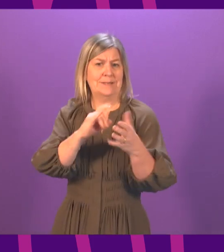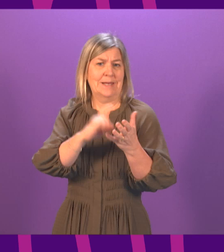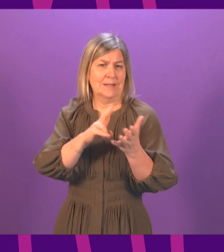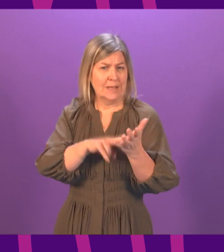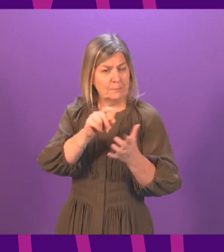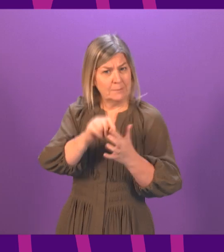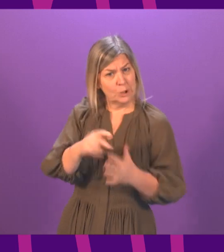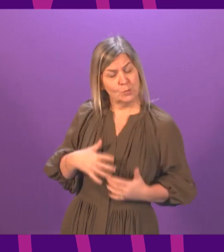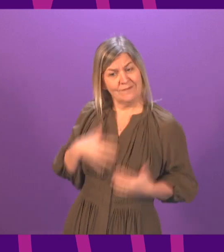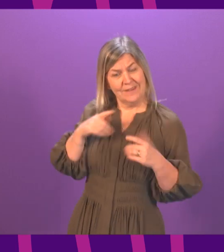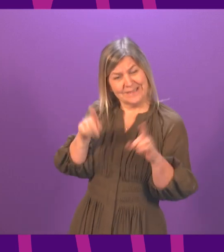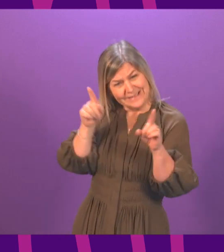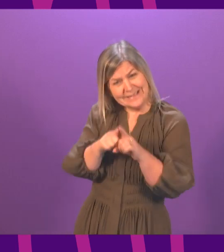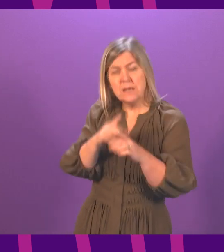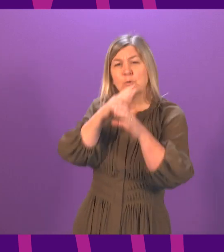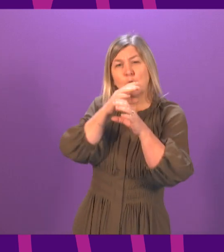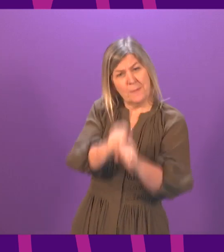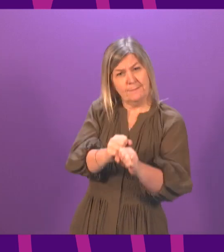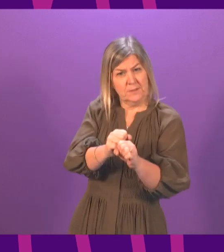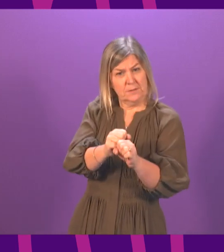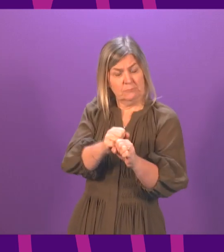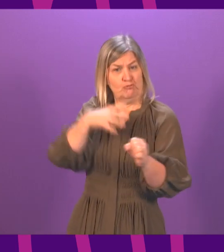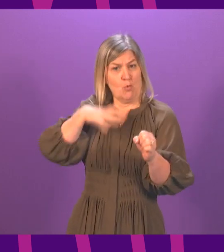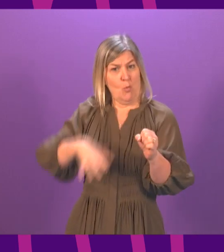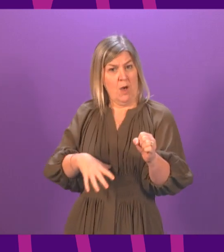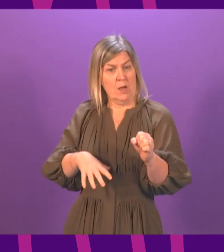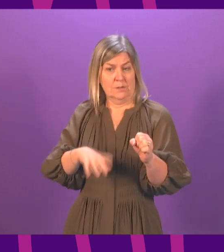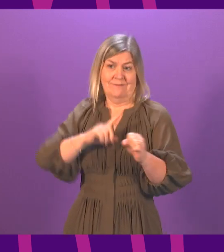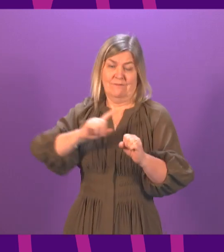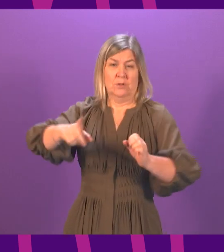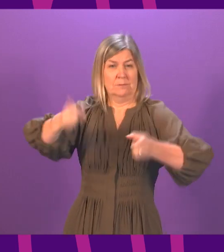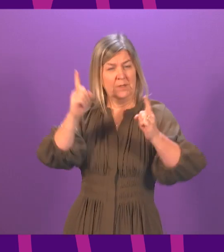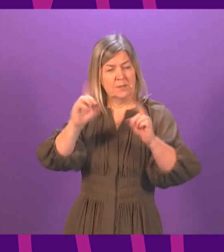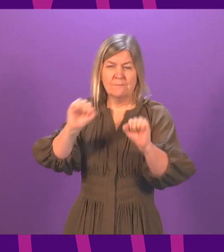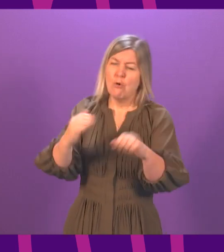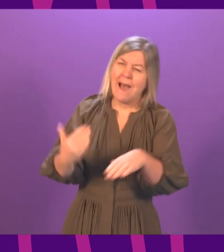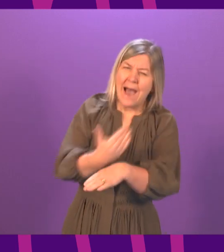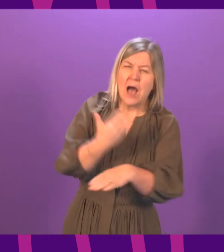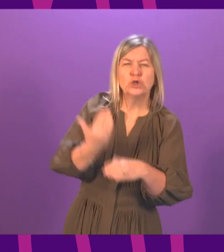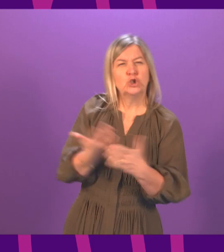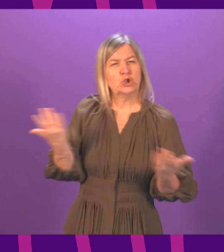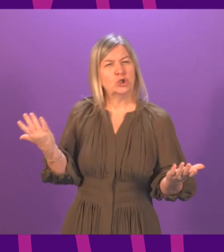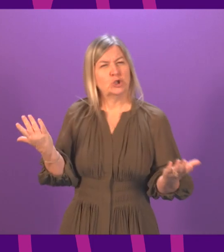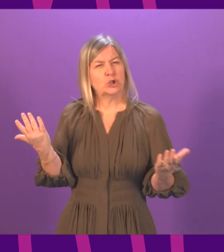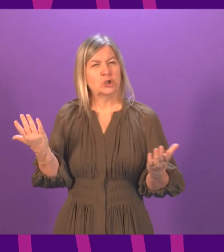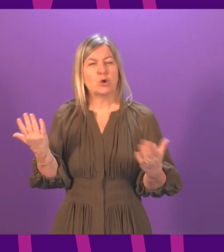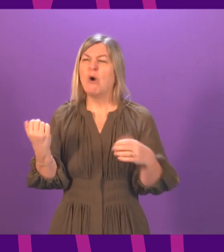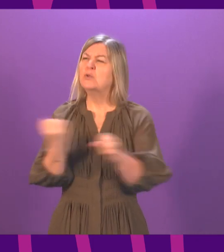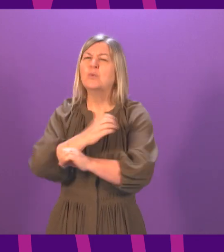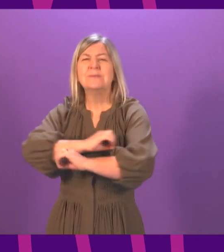needed from her as First Minister for the actions and inactions of the Scottish Government? Does she